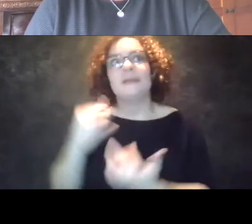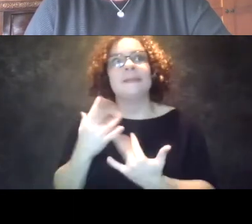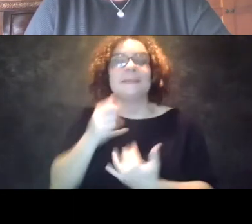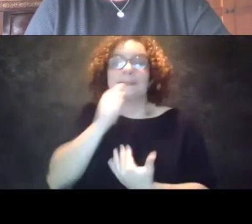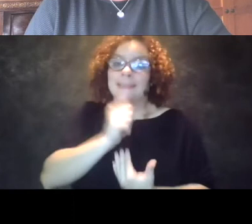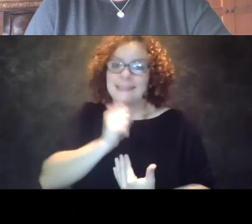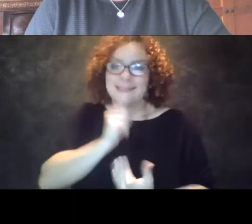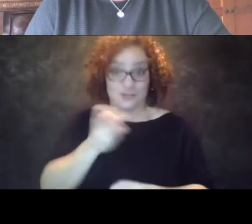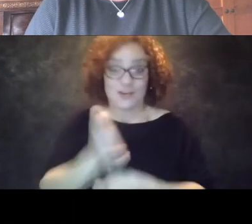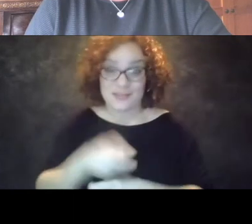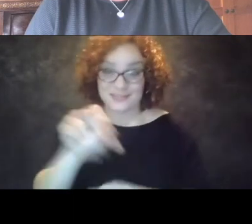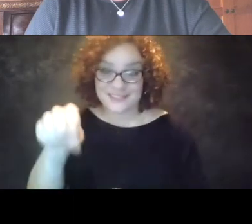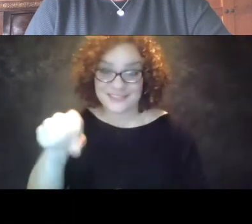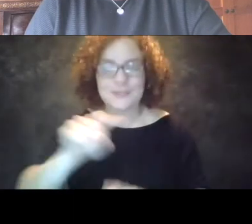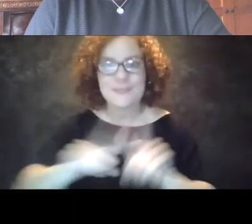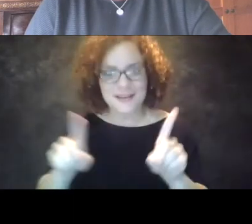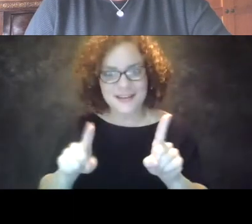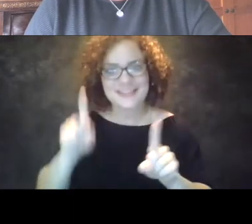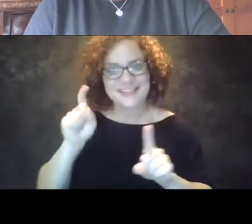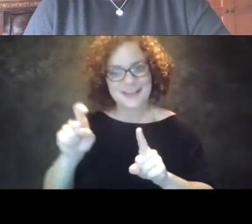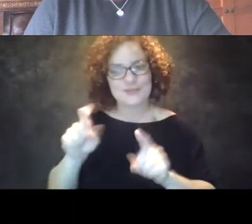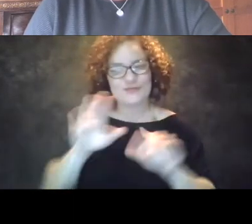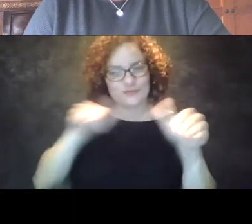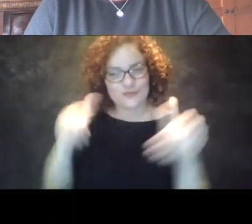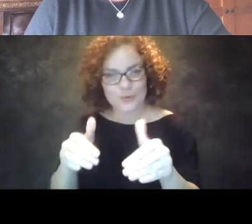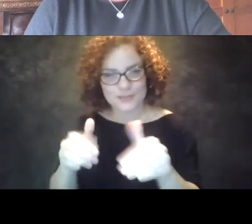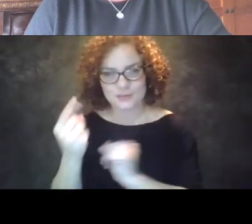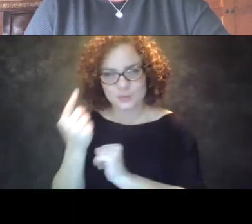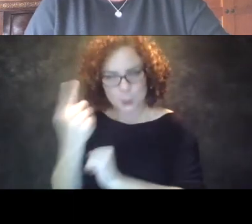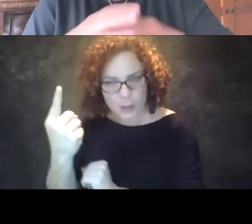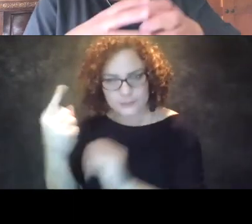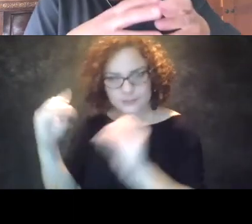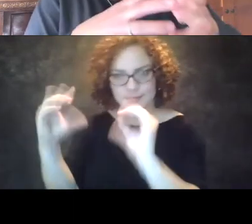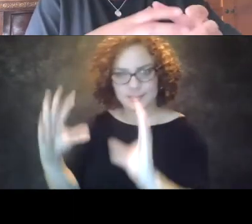kind of focusing on like, let's get connected with one teacher or one class or a few kids